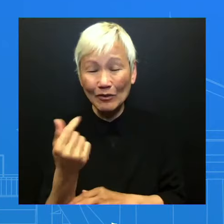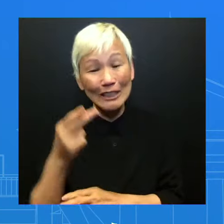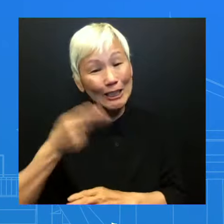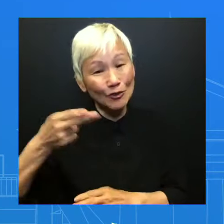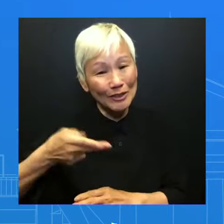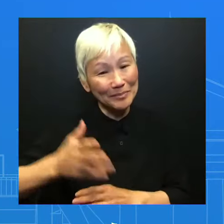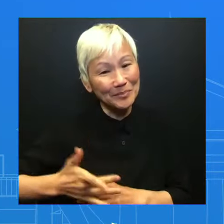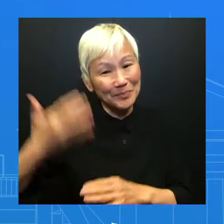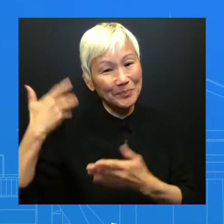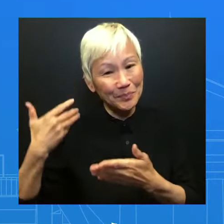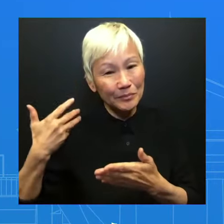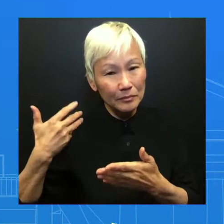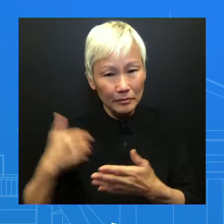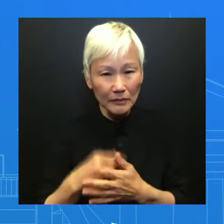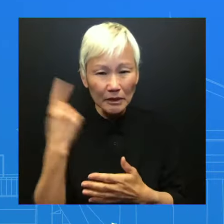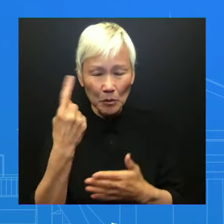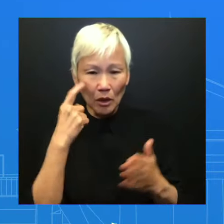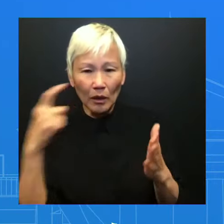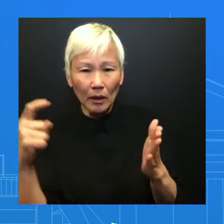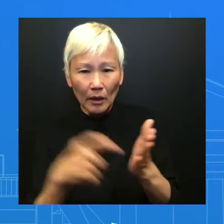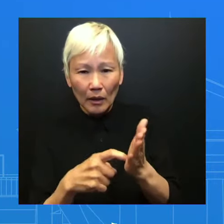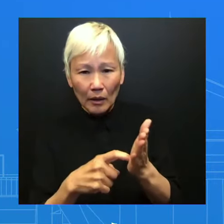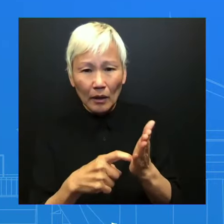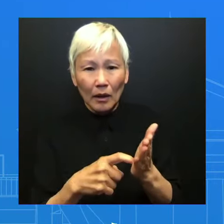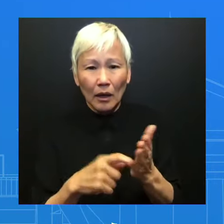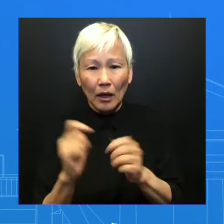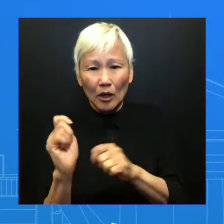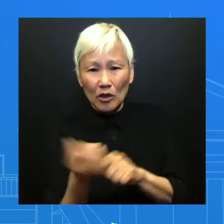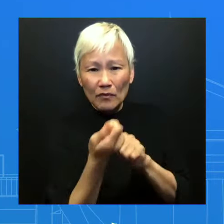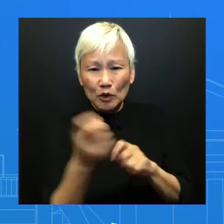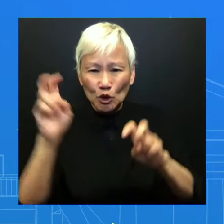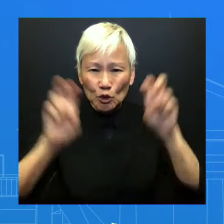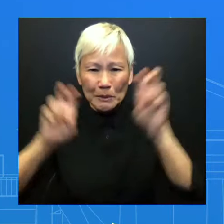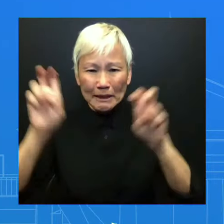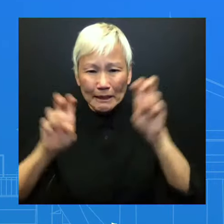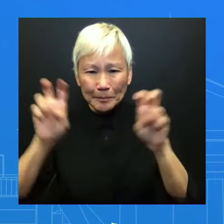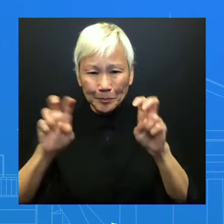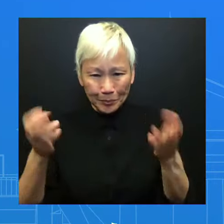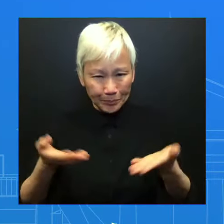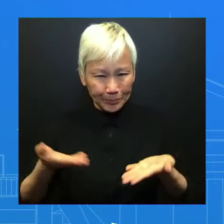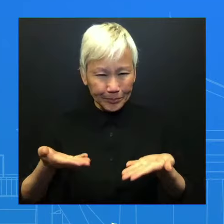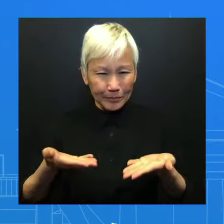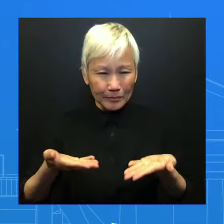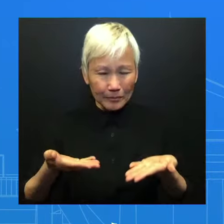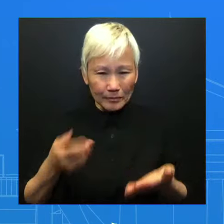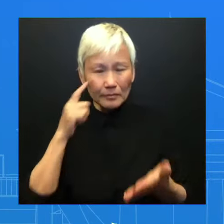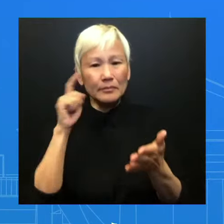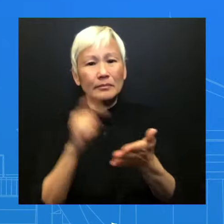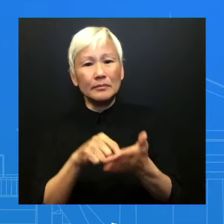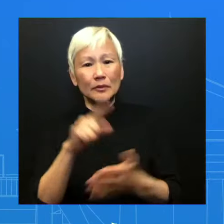at the LIV Golf Tournament that's coming up this weekend here in the area. And a reporter from the New York Times covering the tournament spoke with him,